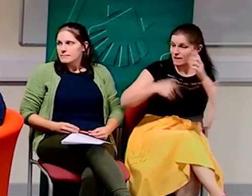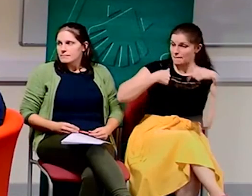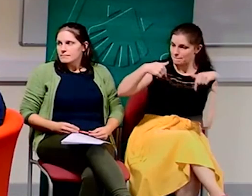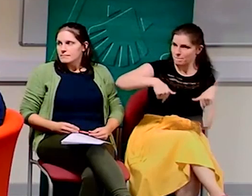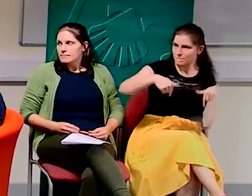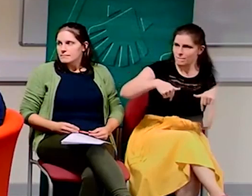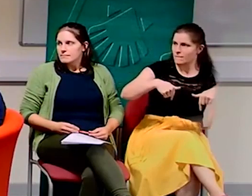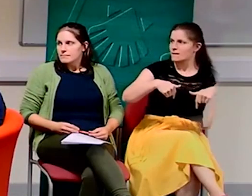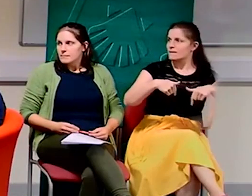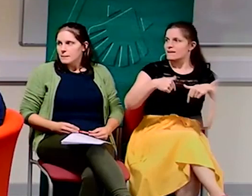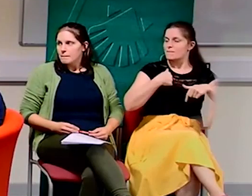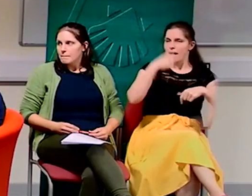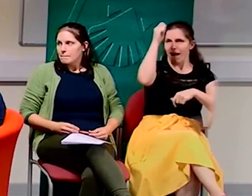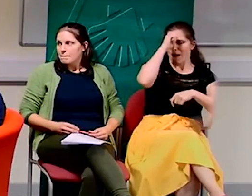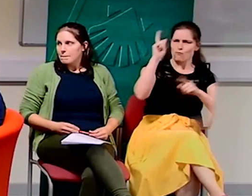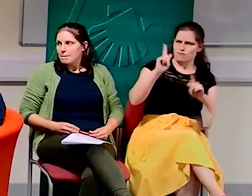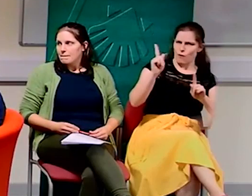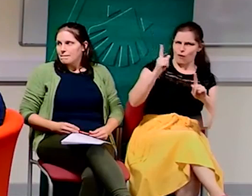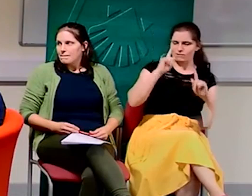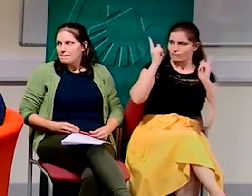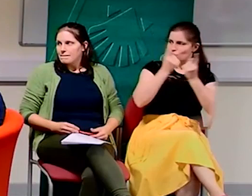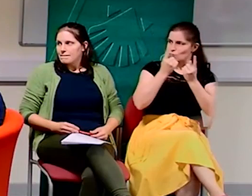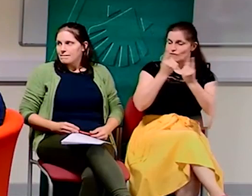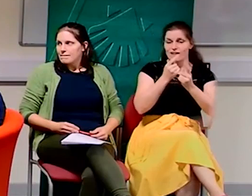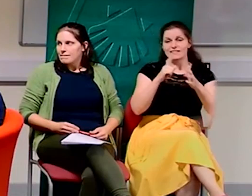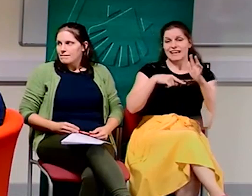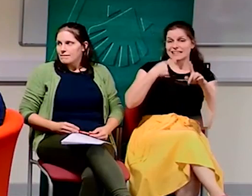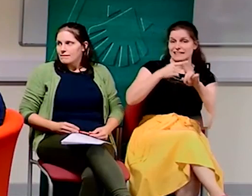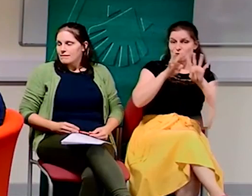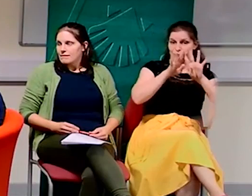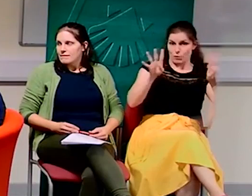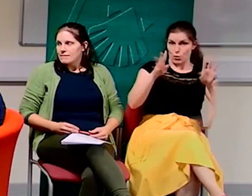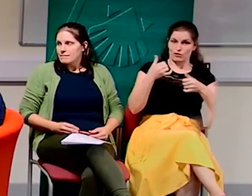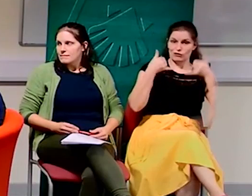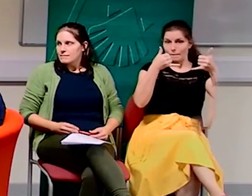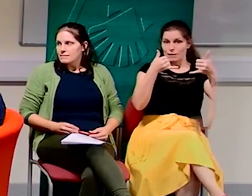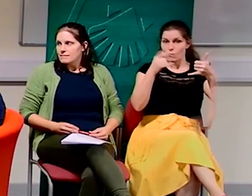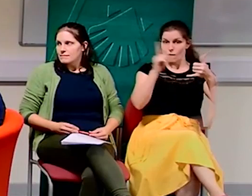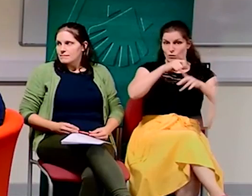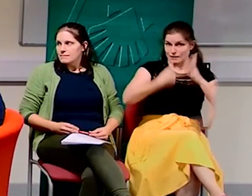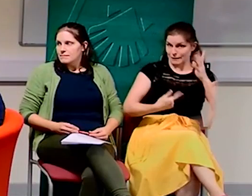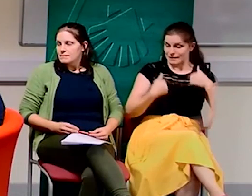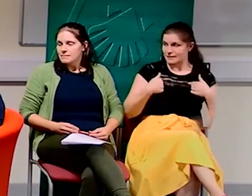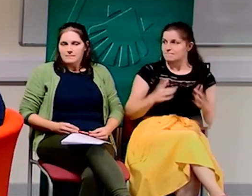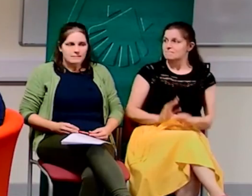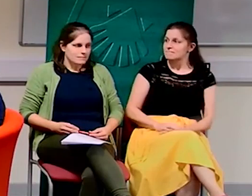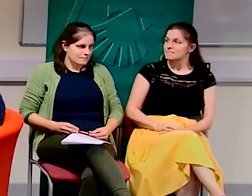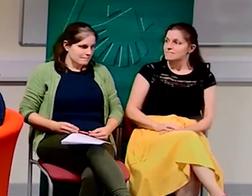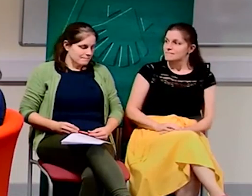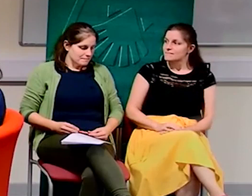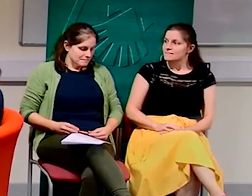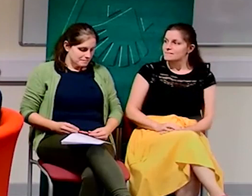wearing my hat as University Executive Board Champion for disability um this is the point